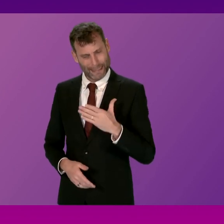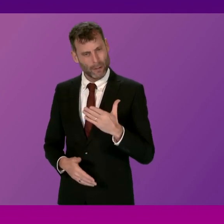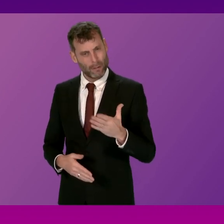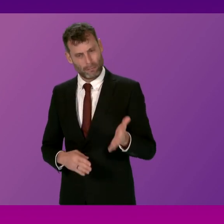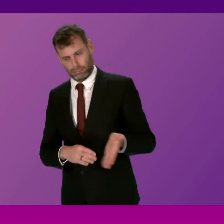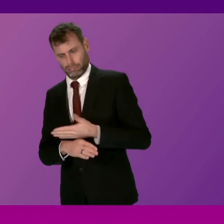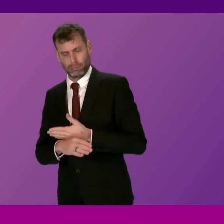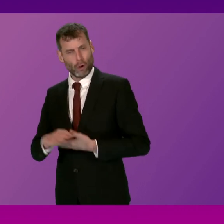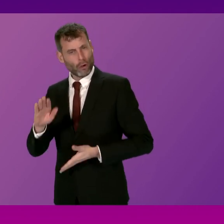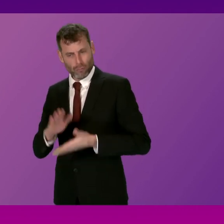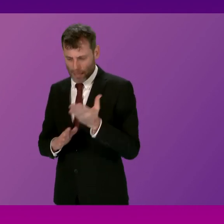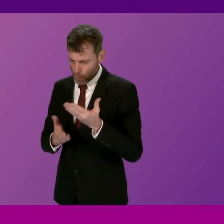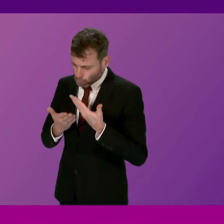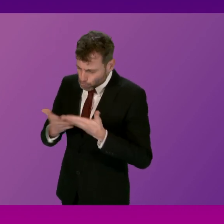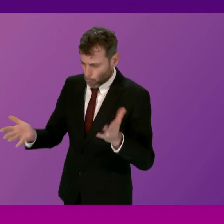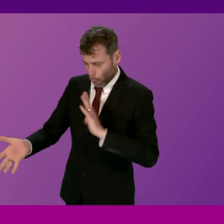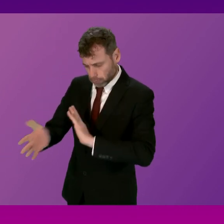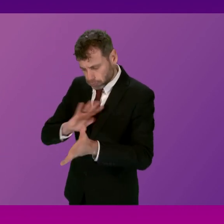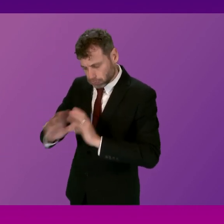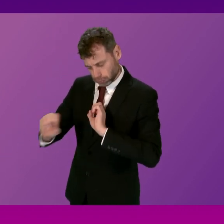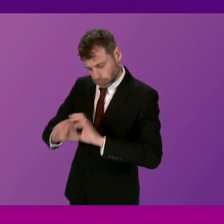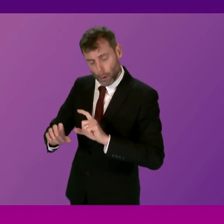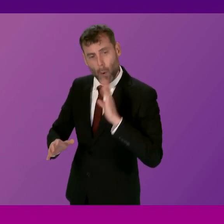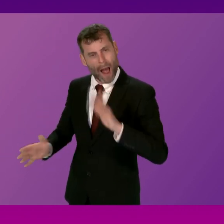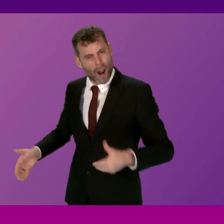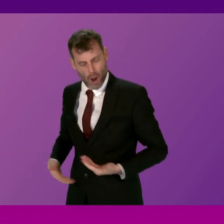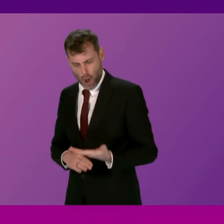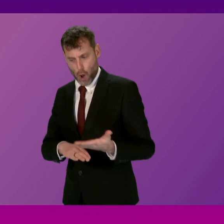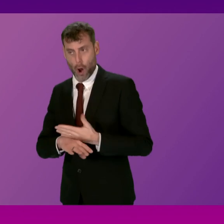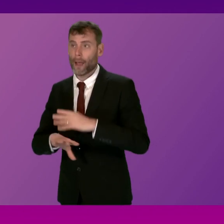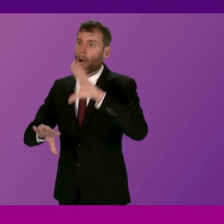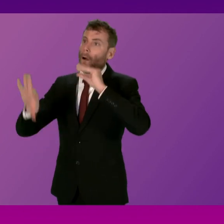Ensuring that those children have access to the necessary language and communication skills